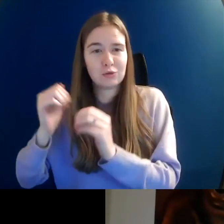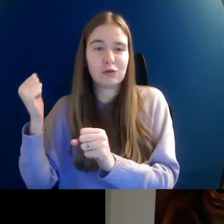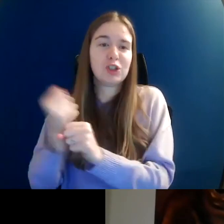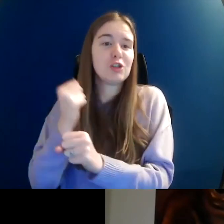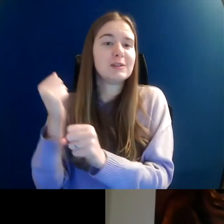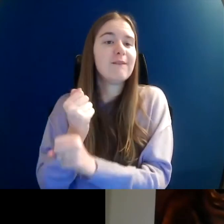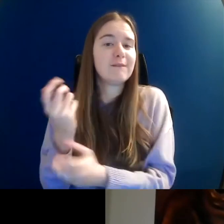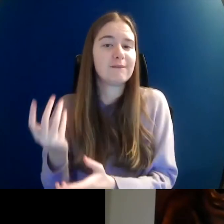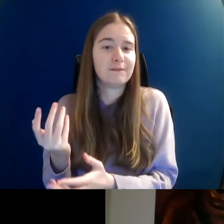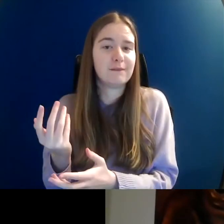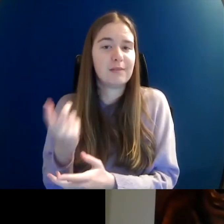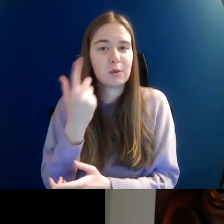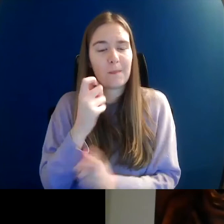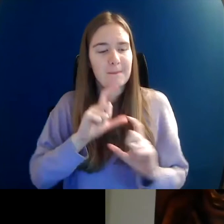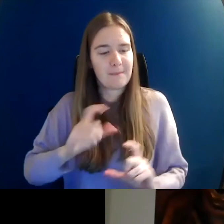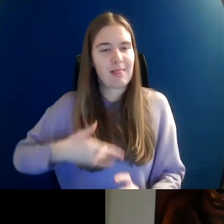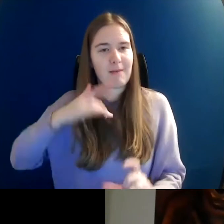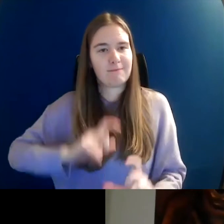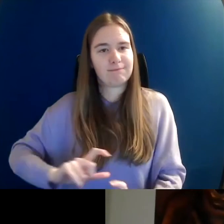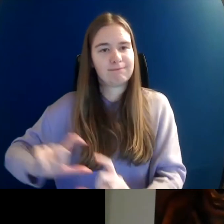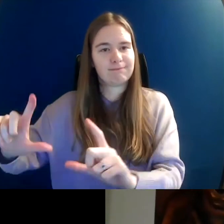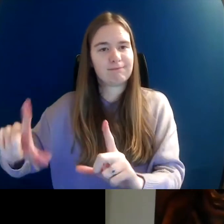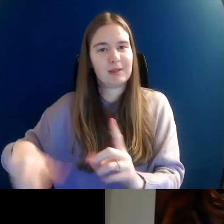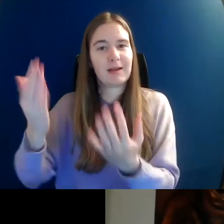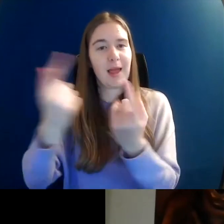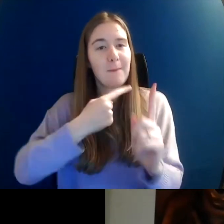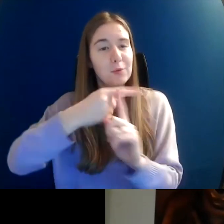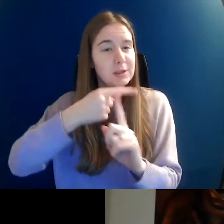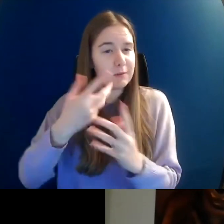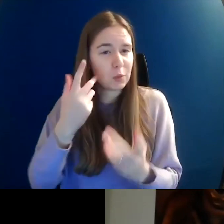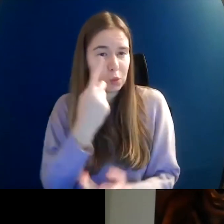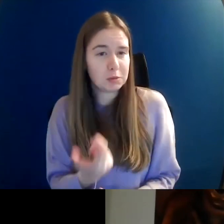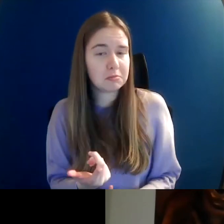made to be long lasting and climate positive? Would the use of carbon positive materials